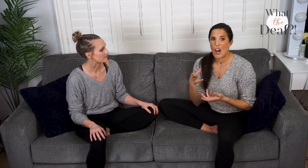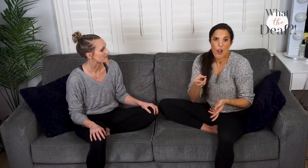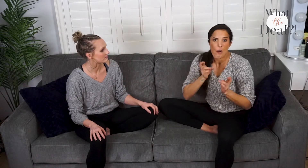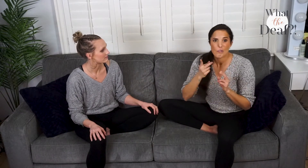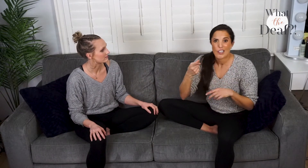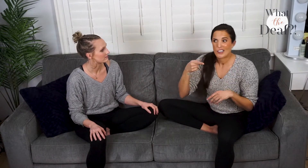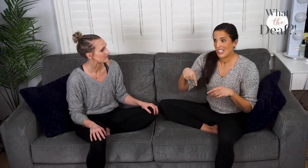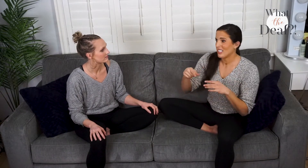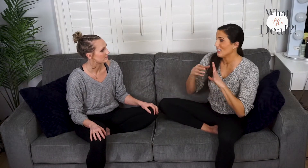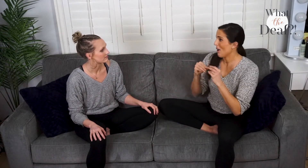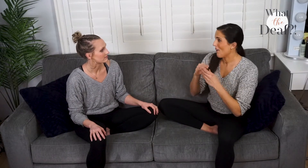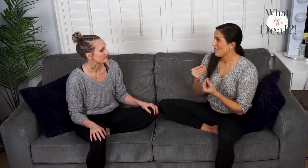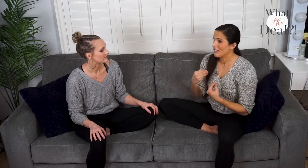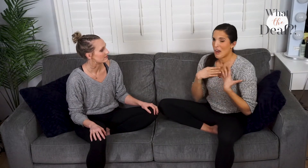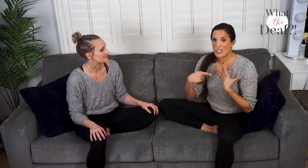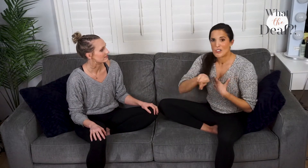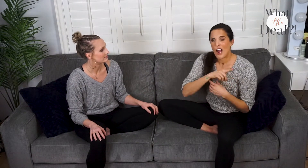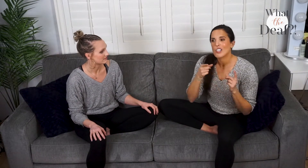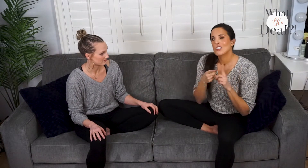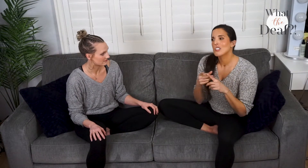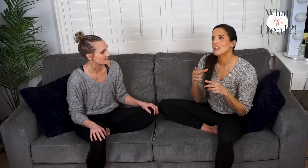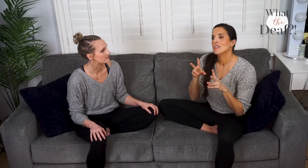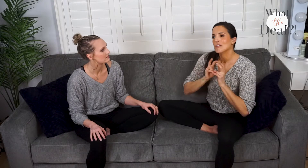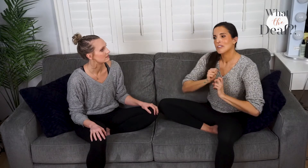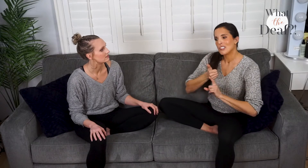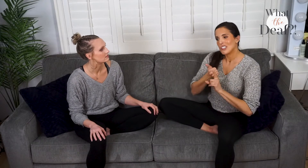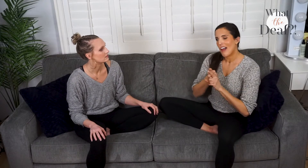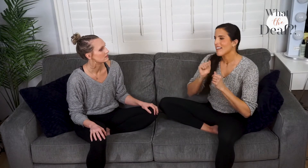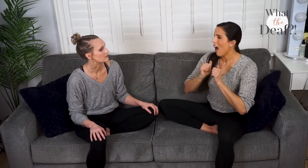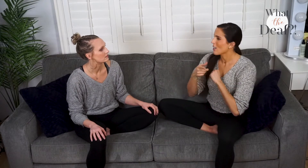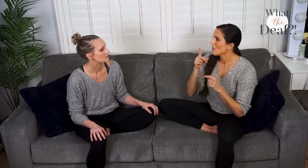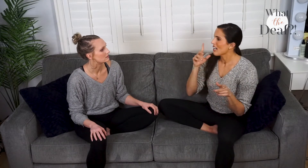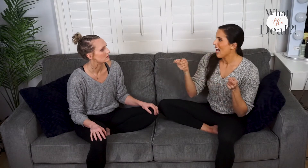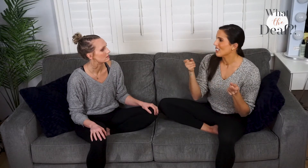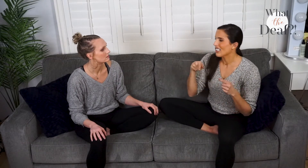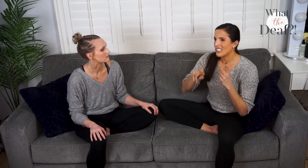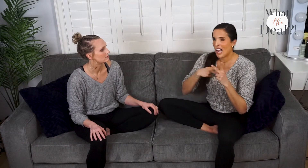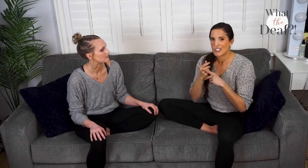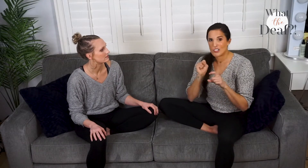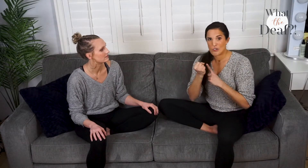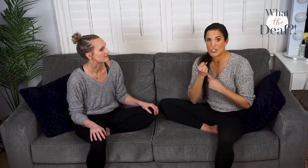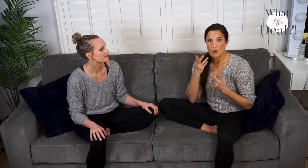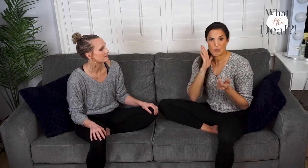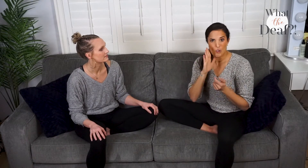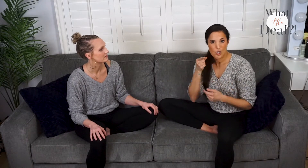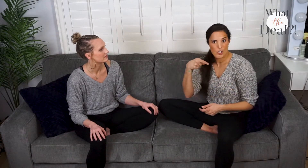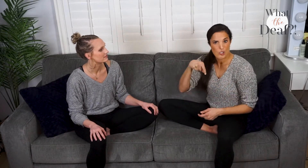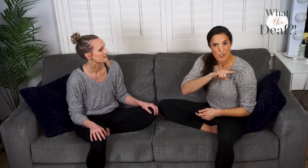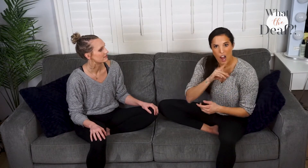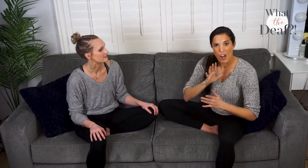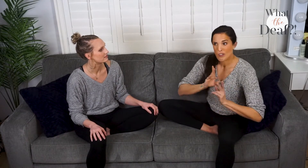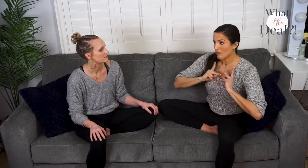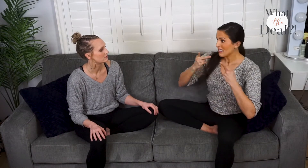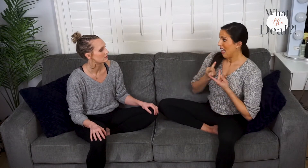And I hope these stories inspire you all to kinda take a look at yourself and see how you would handle these kinds of situations. Would you be upset?